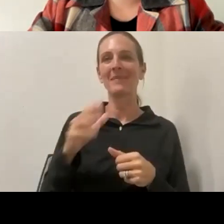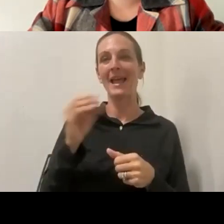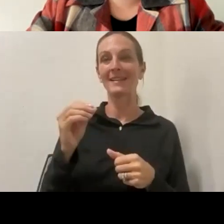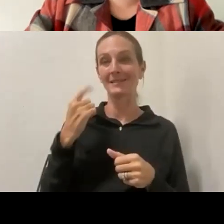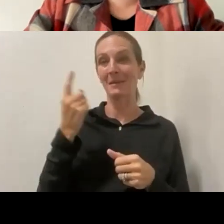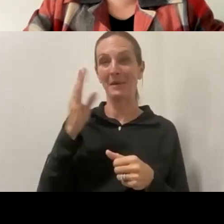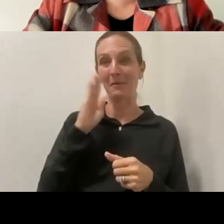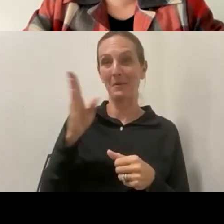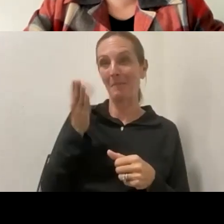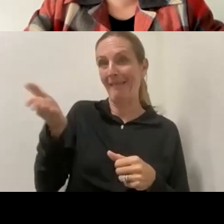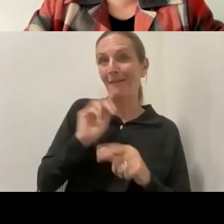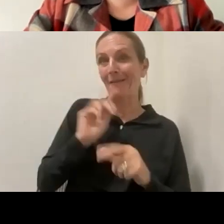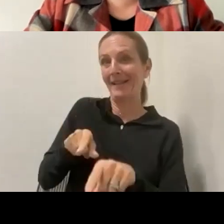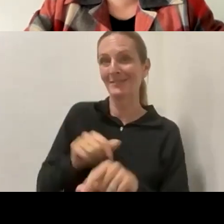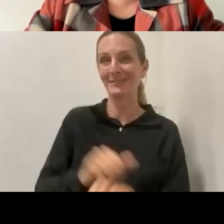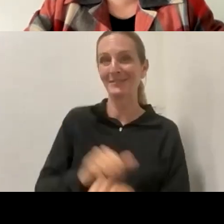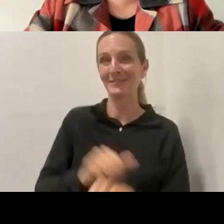Thank you so much everyone.